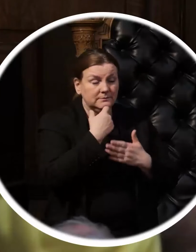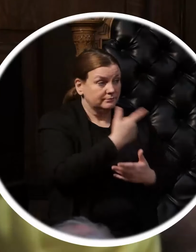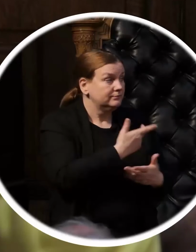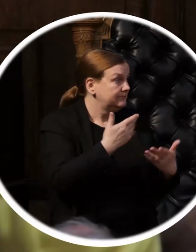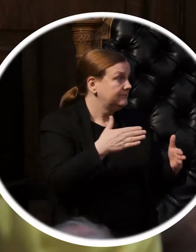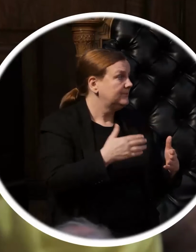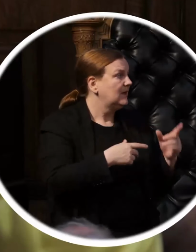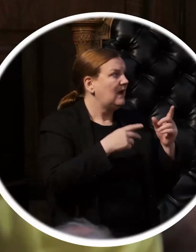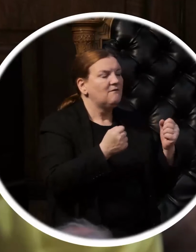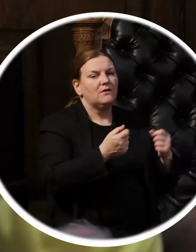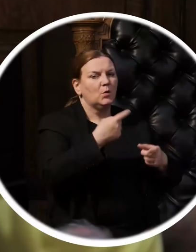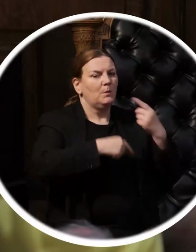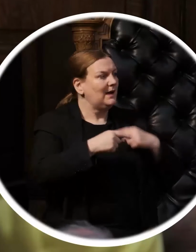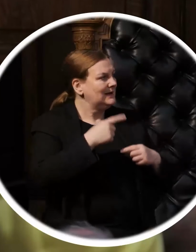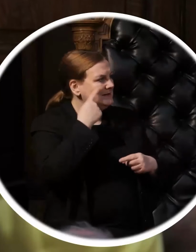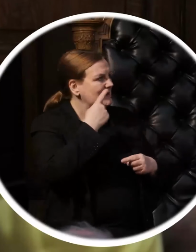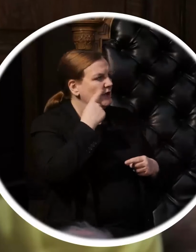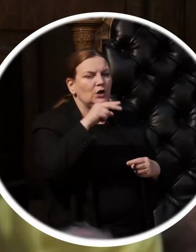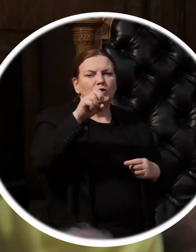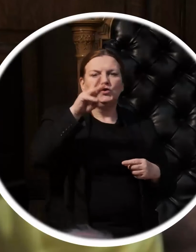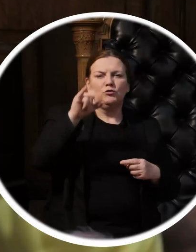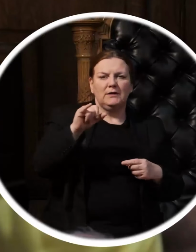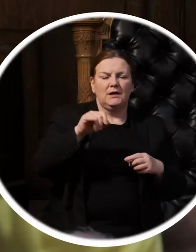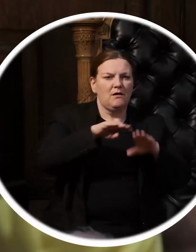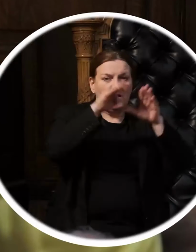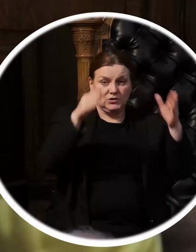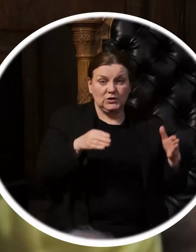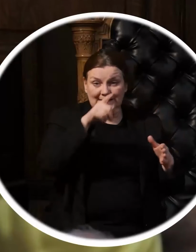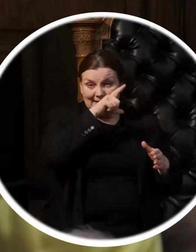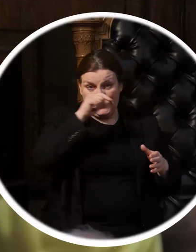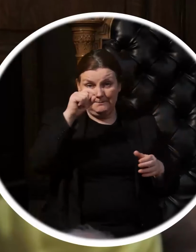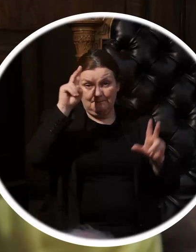This is the Newry Arch, also known as the Egyptian Arch that's designed by John Macneill,